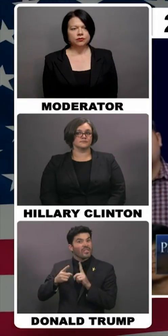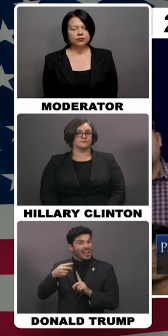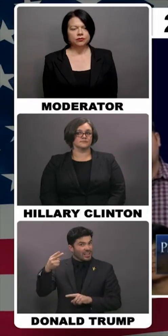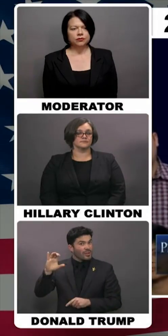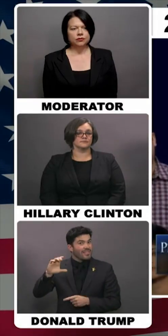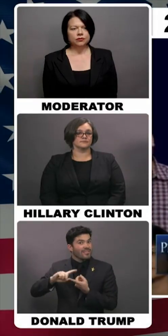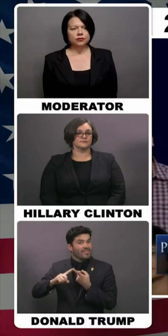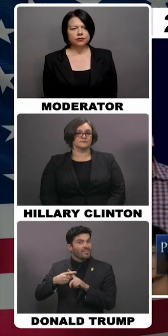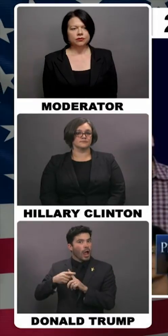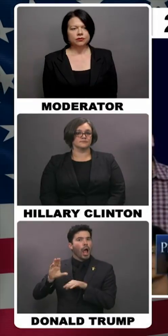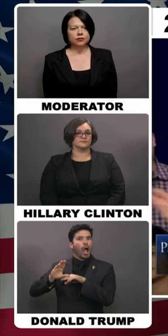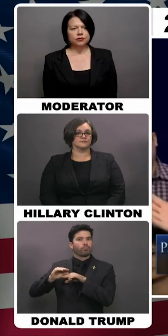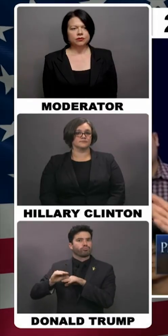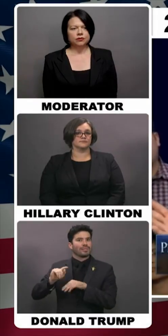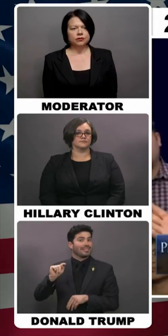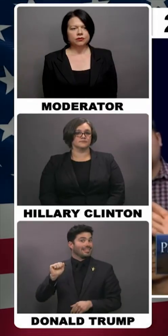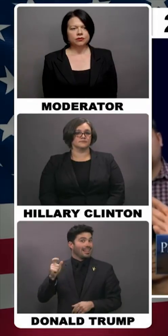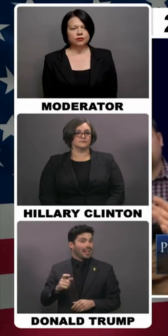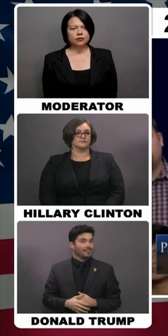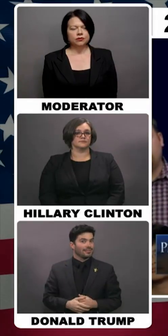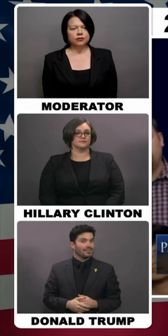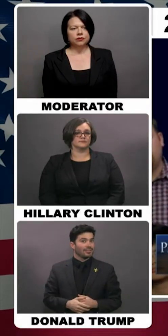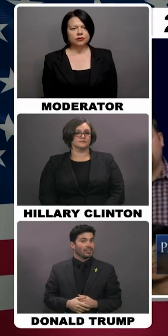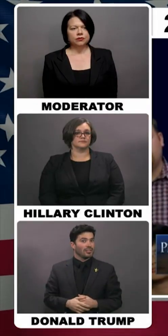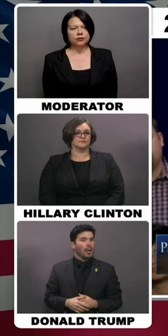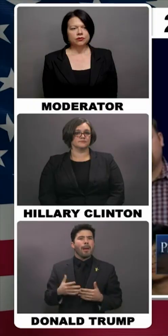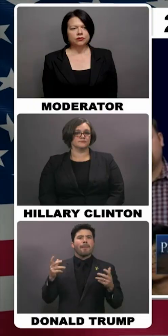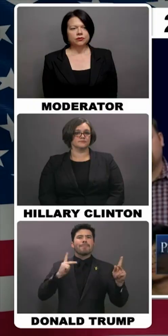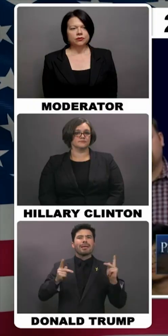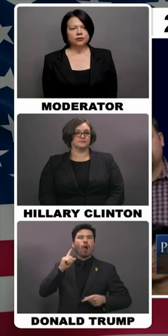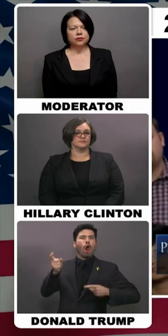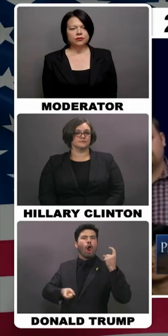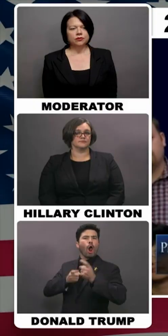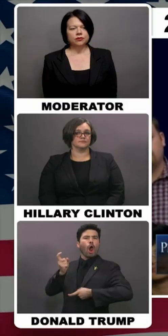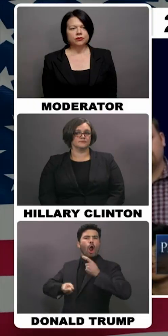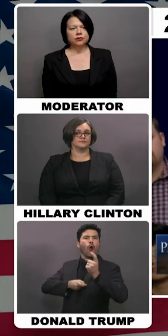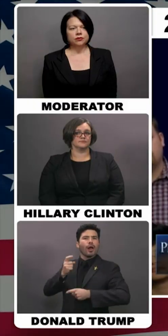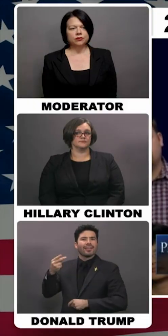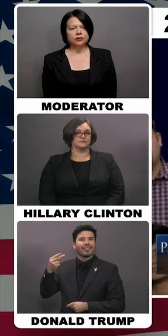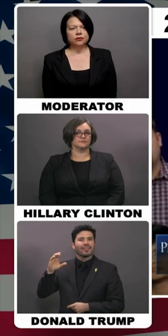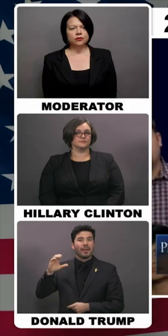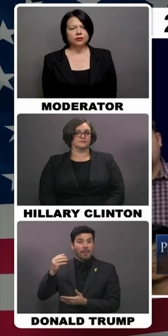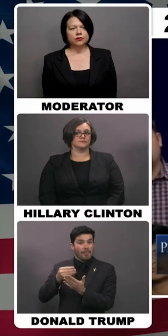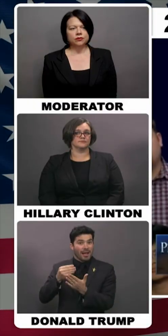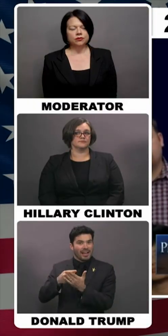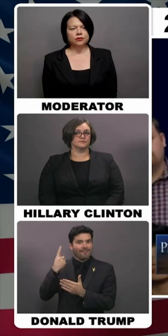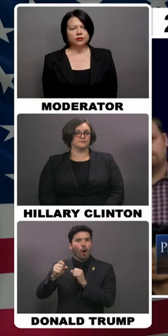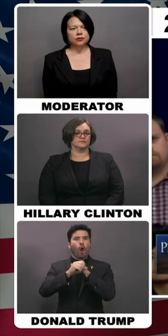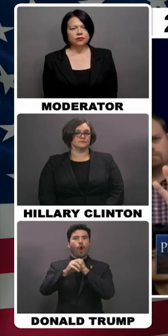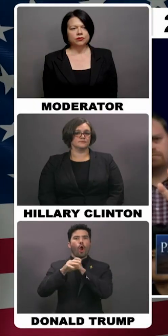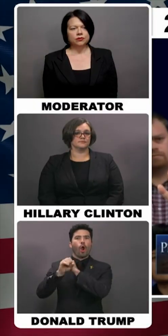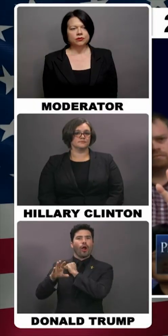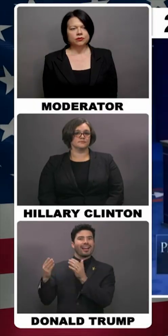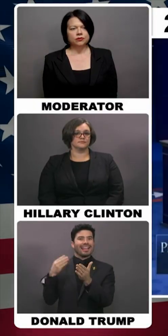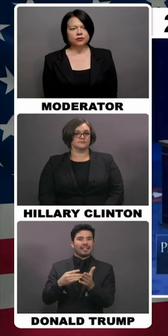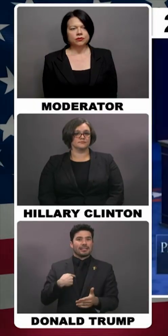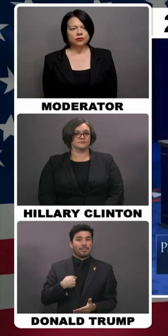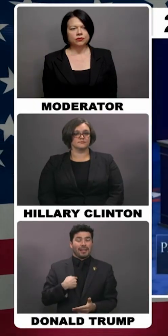that she can do many more commercials than me gave her, took massive deductions. I pay hundreds of millions of dollars in taxes.